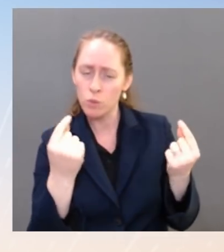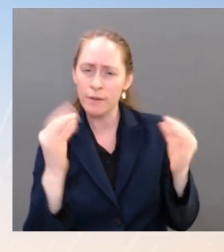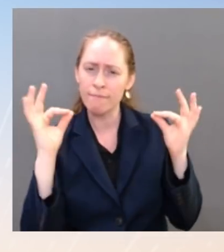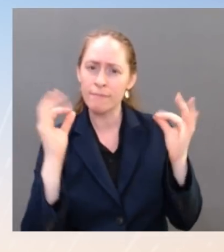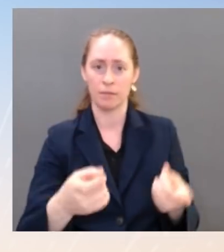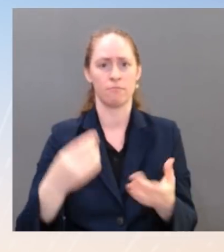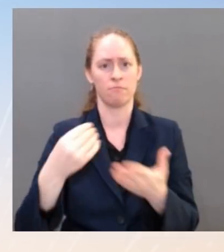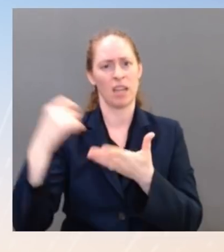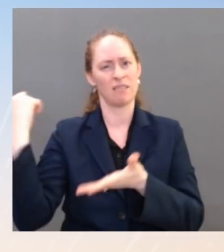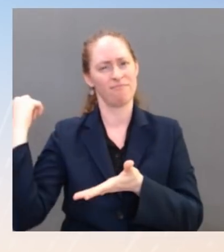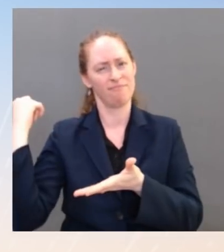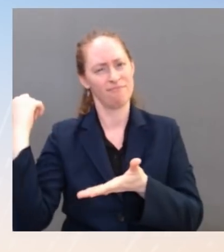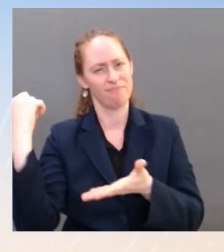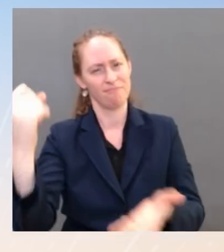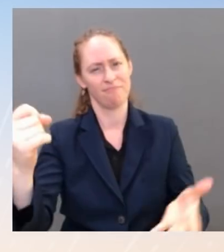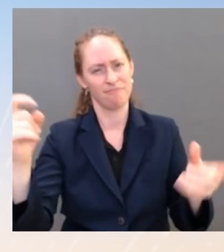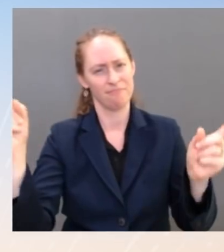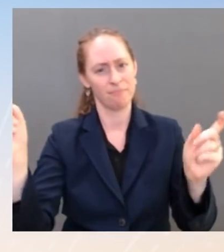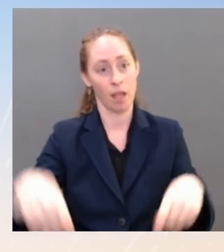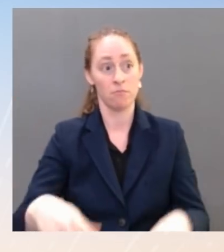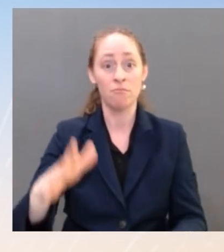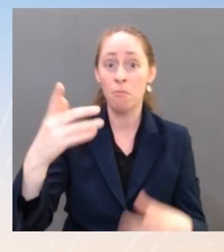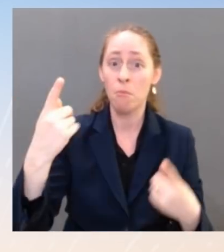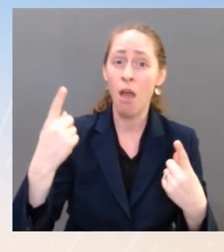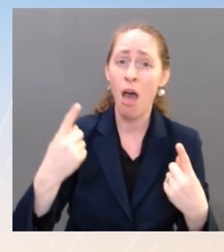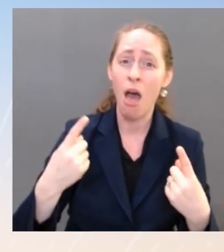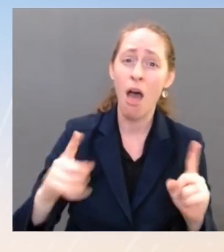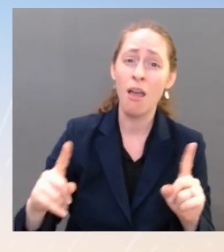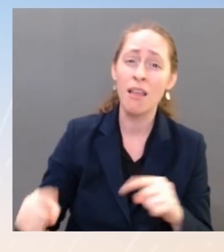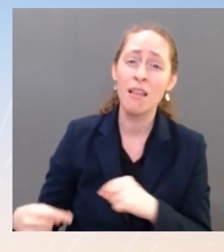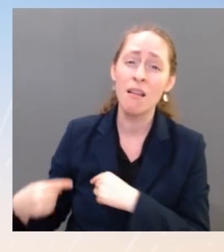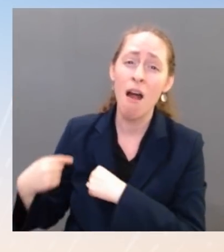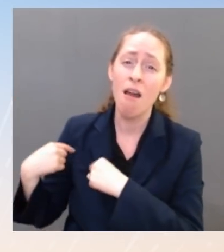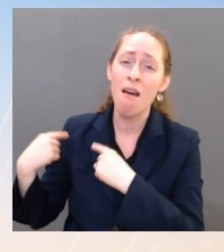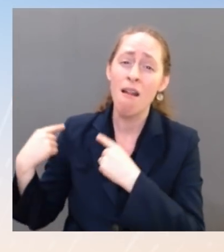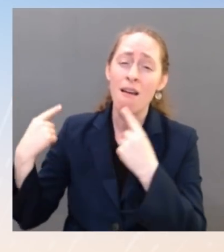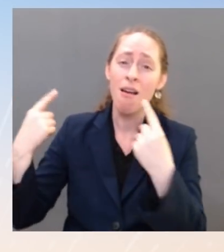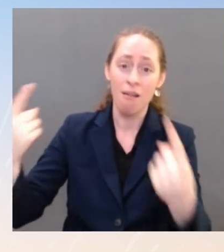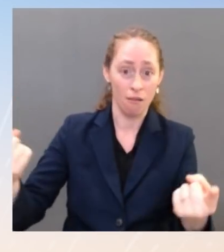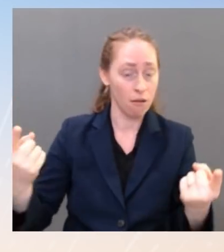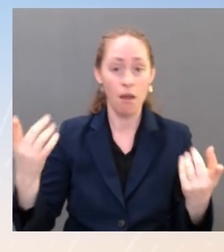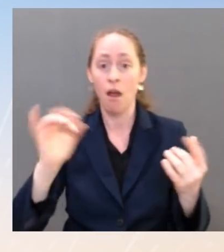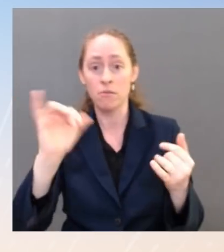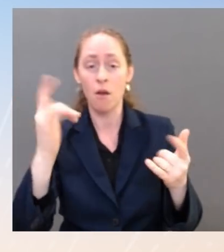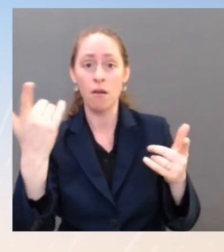The release of formula funds from what is now the largest public transit investment in U.S. history